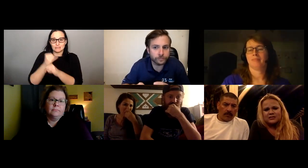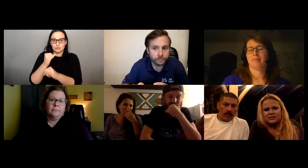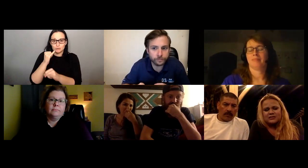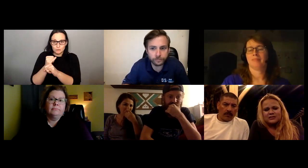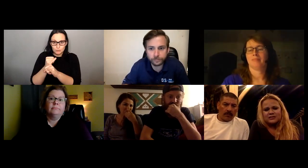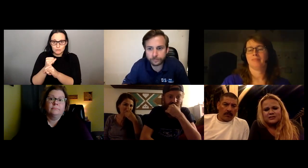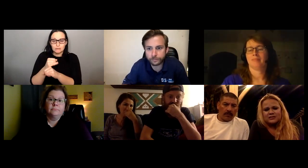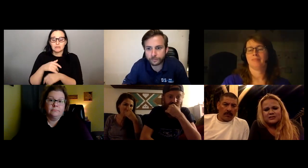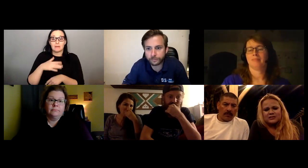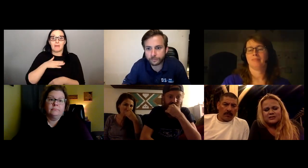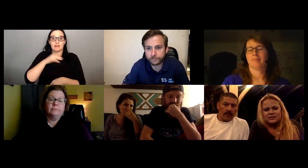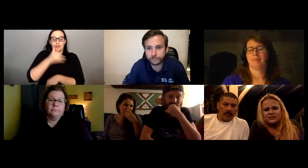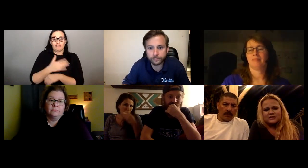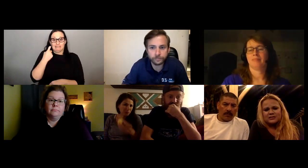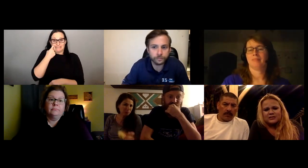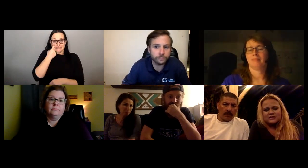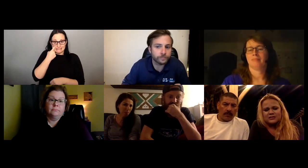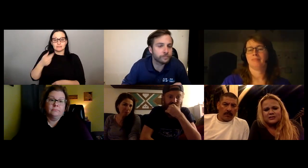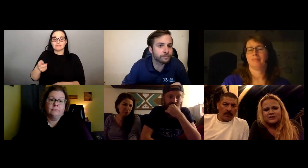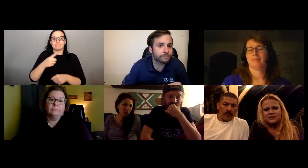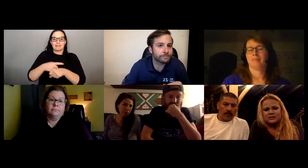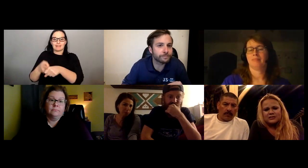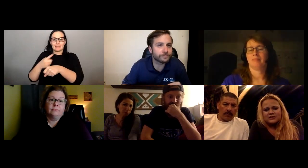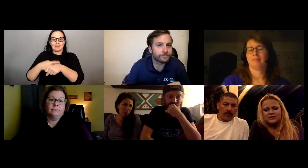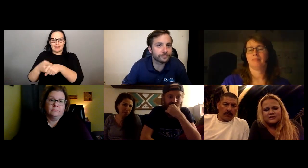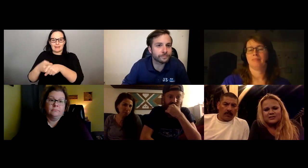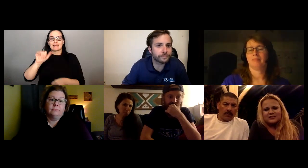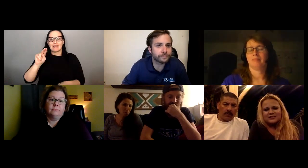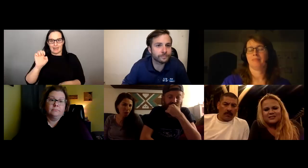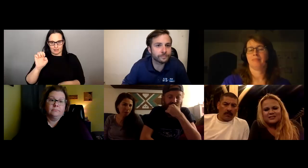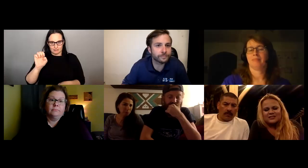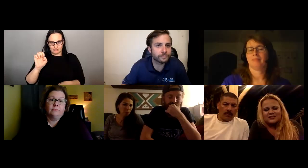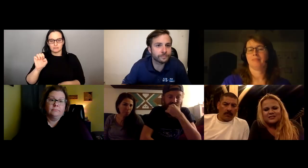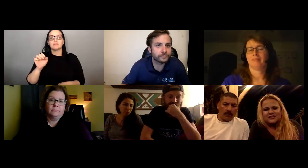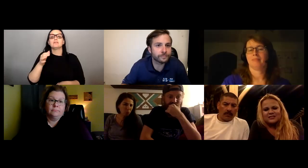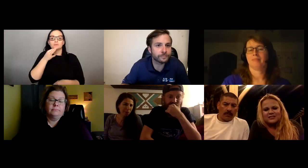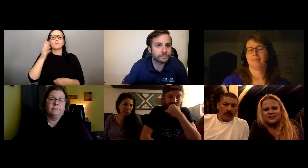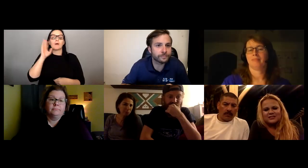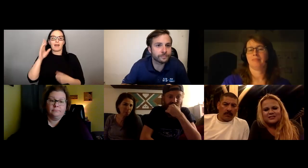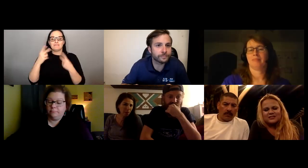my daughter recently she got a cane uh and she's gonna get a vision and